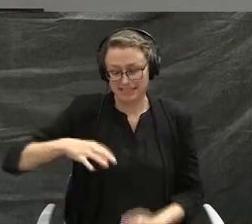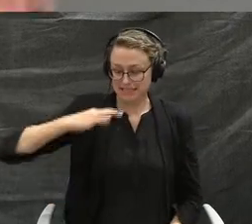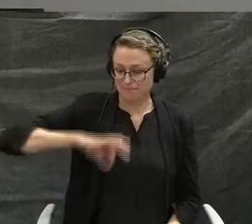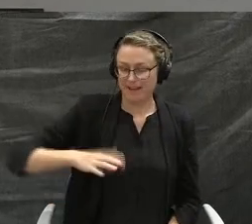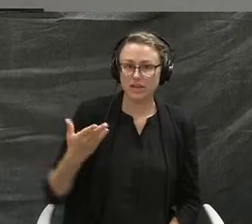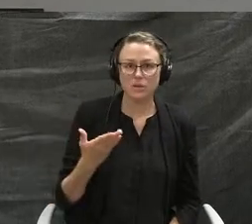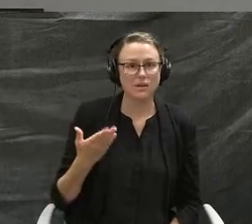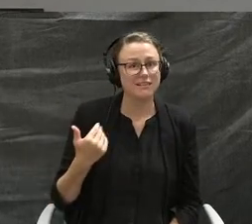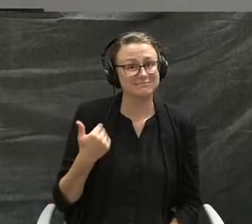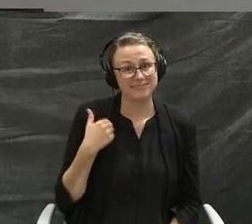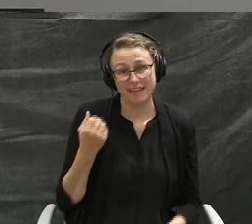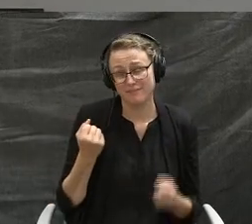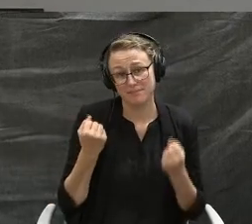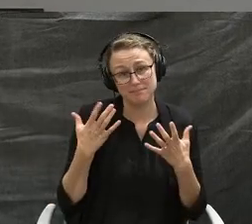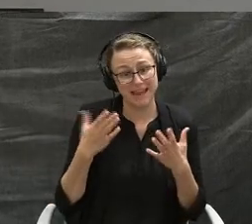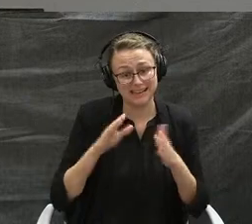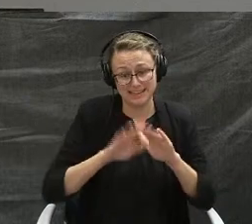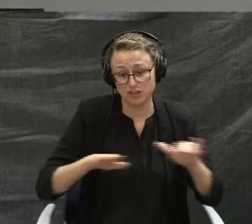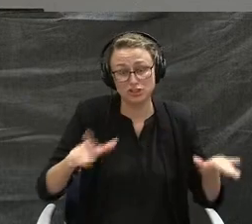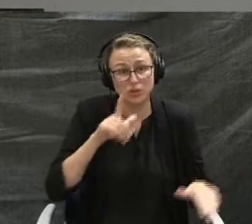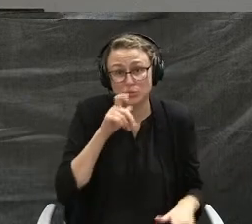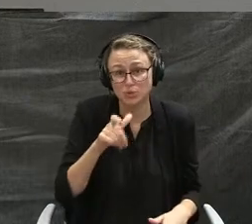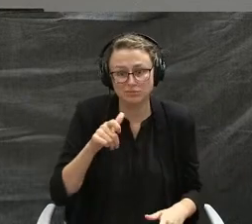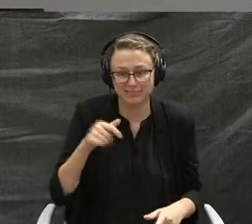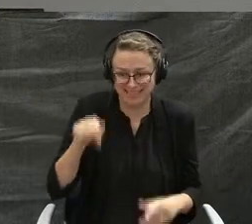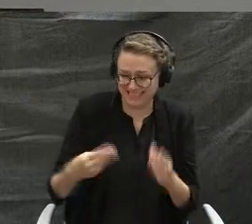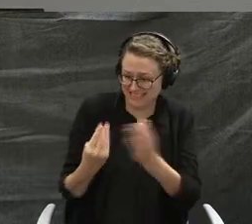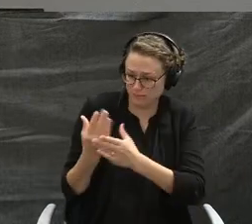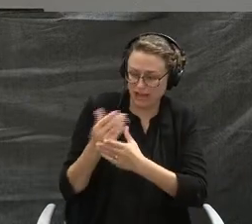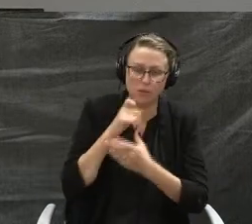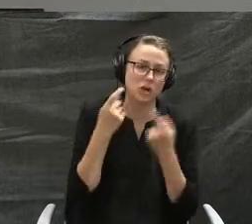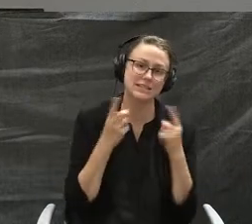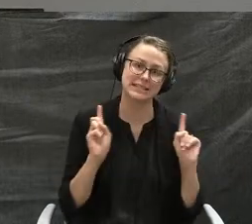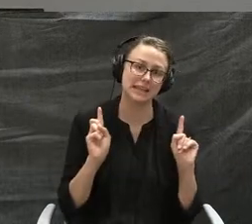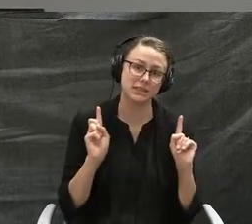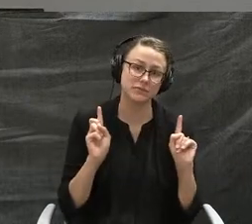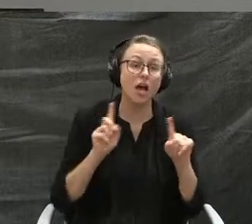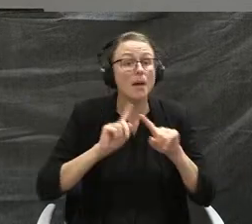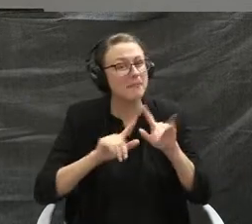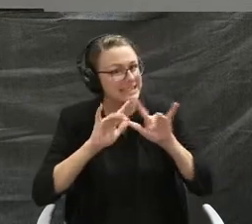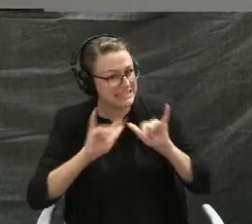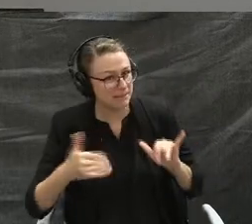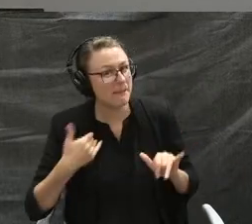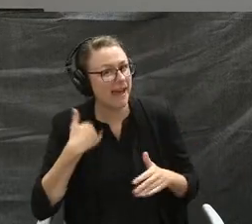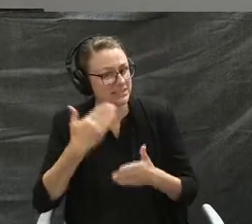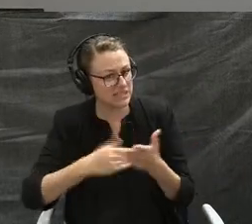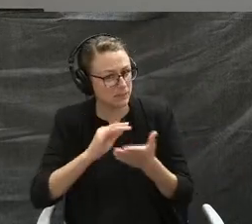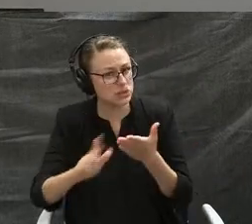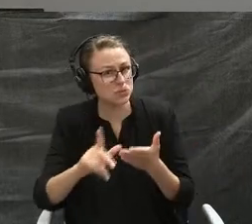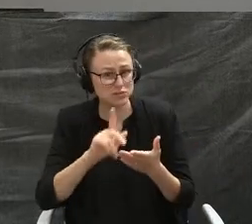successful, but at the same time we do have some kids that were very successful. So it's really trying to again get the most